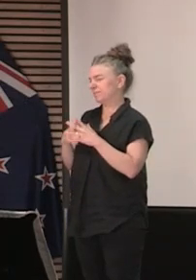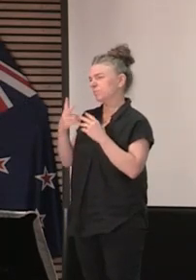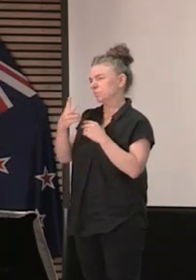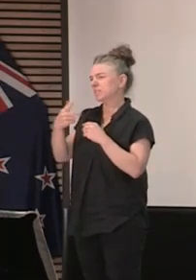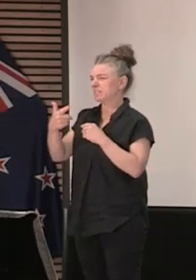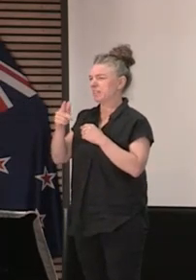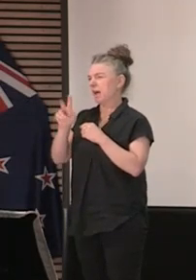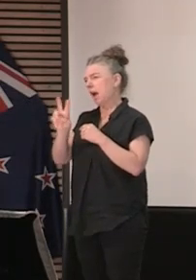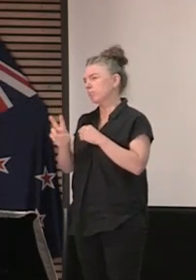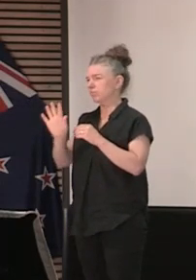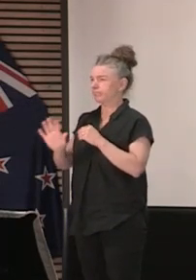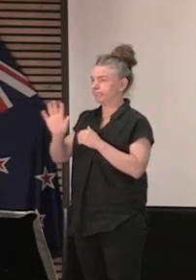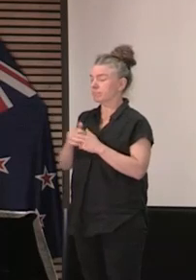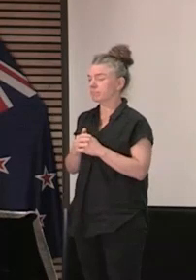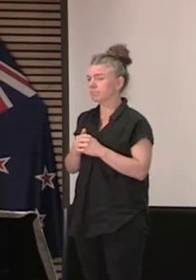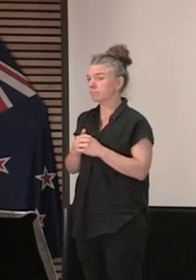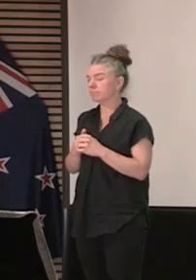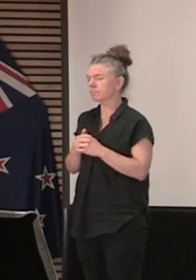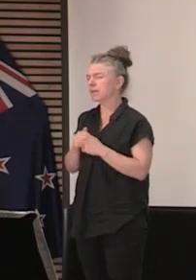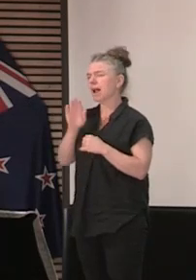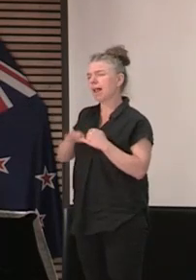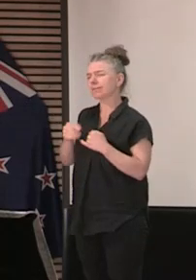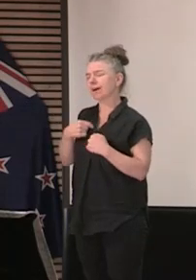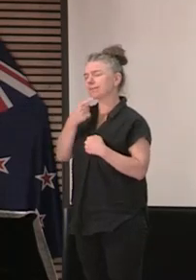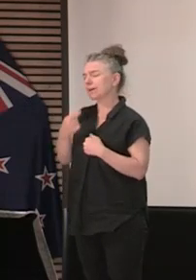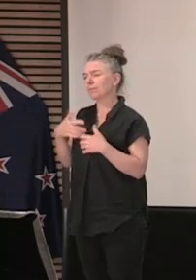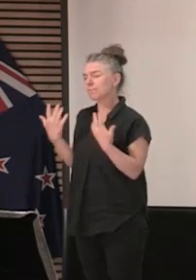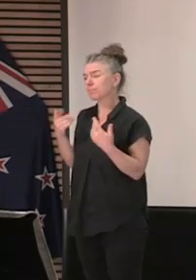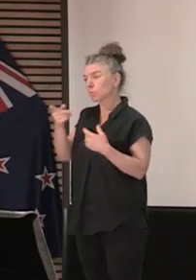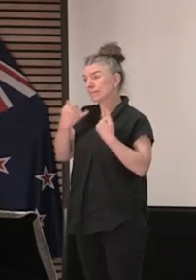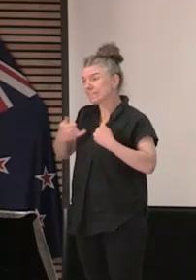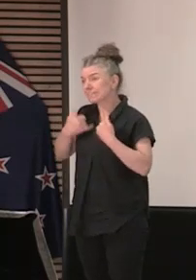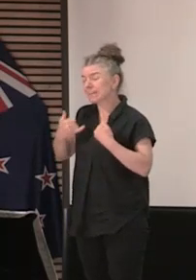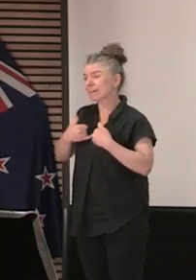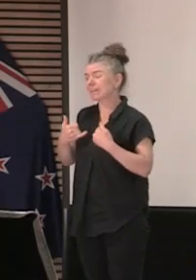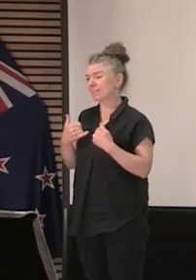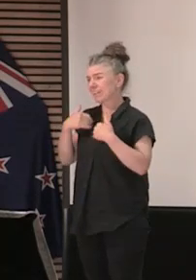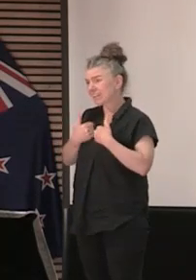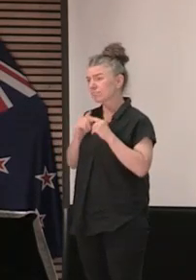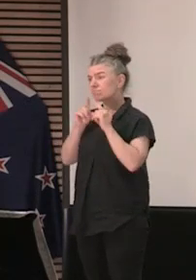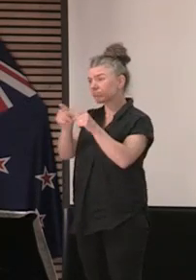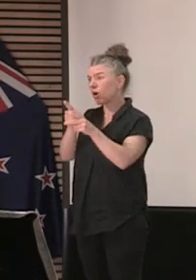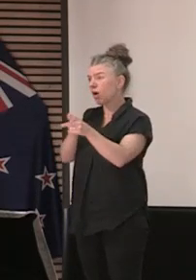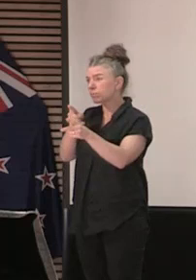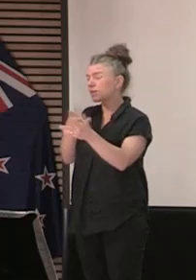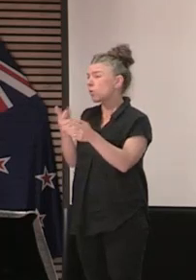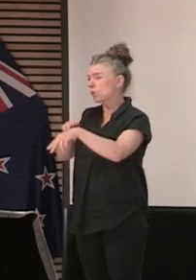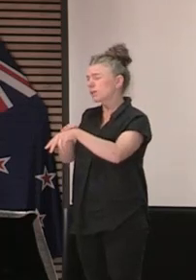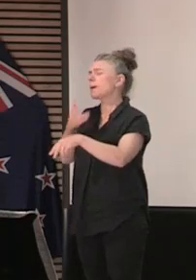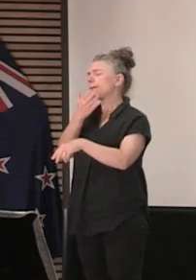that you require care for, or. . an acute condition that you. have, contact your usual.